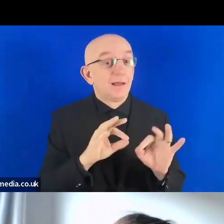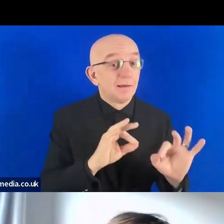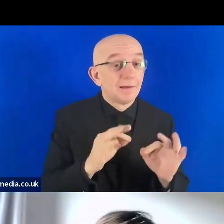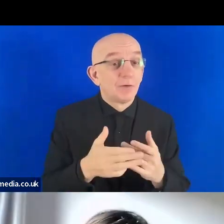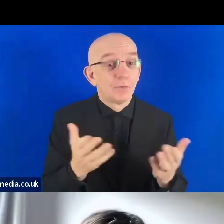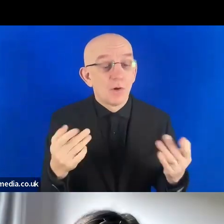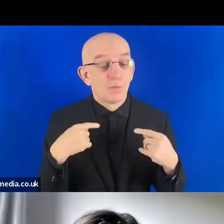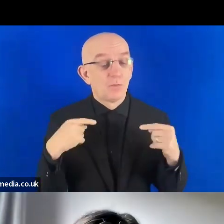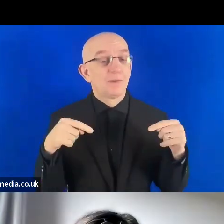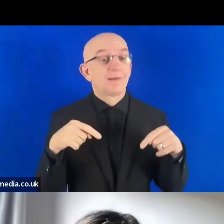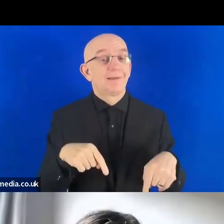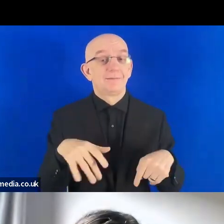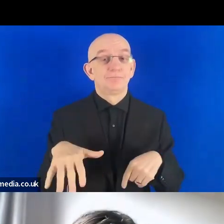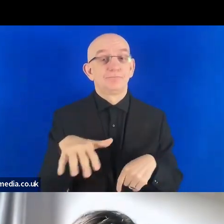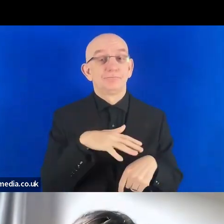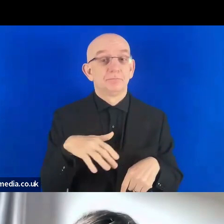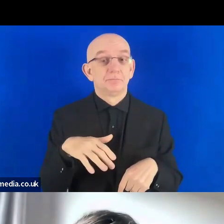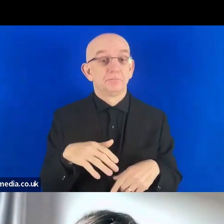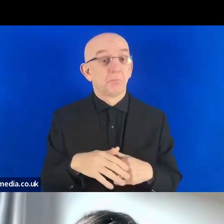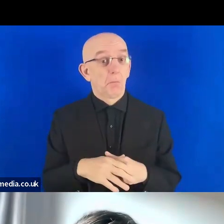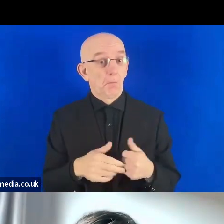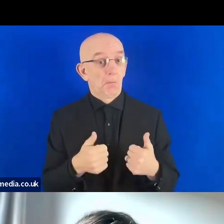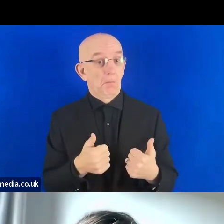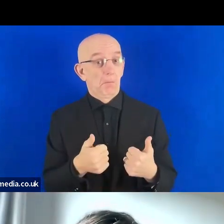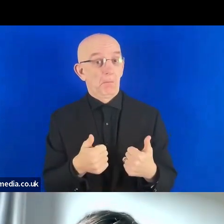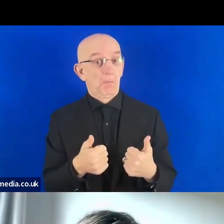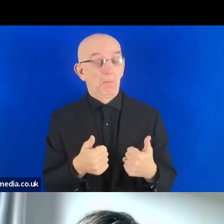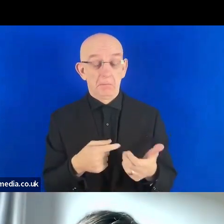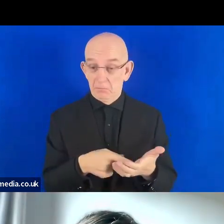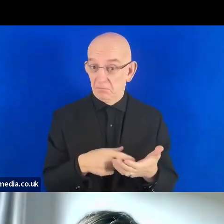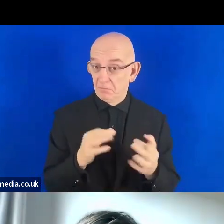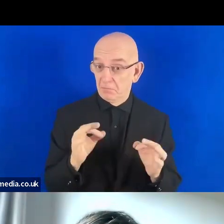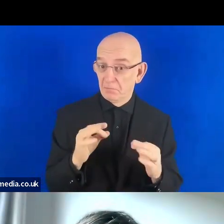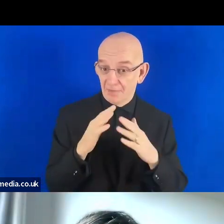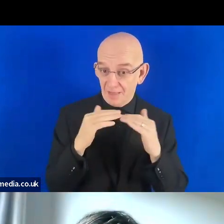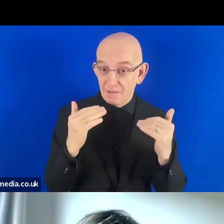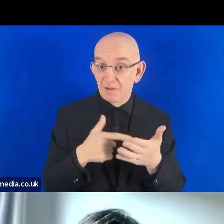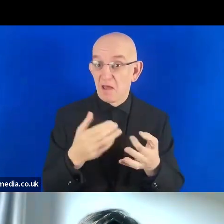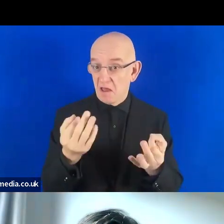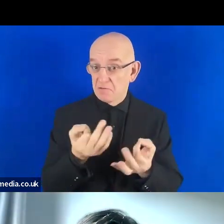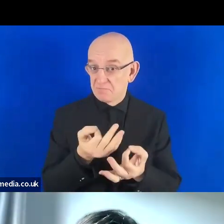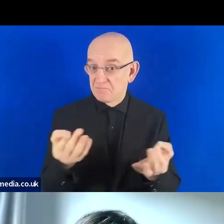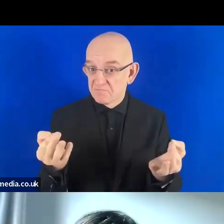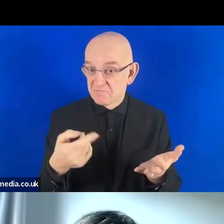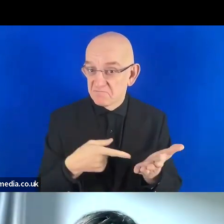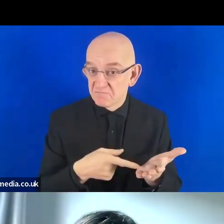Hey, Logan family. Kalia or board some angel game in Hindi, but.